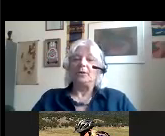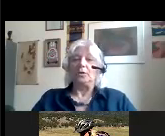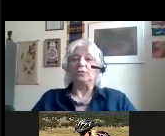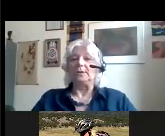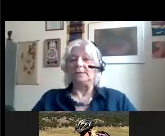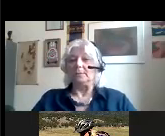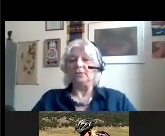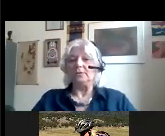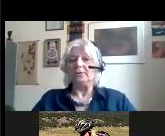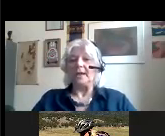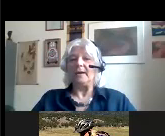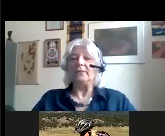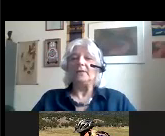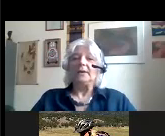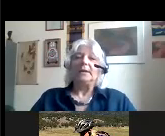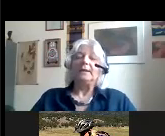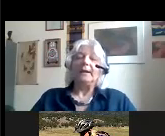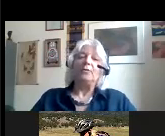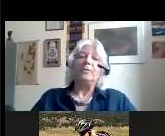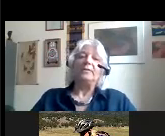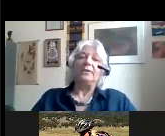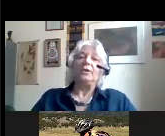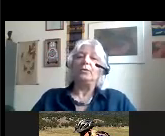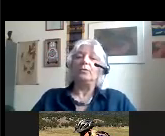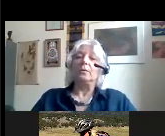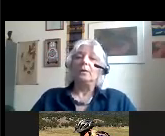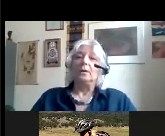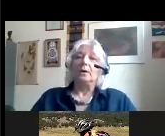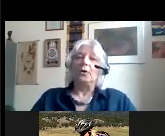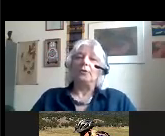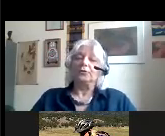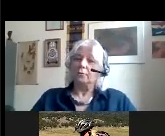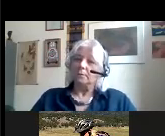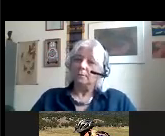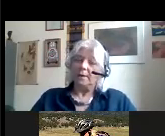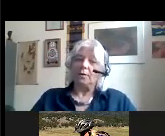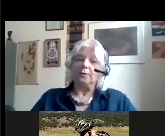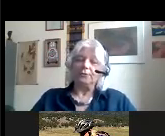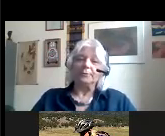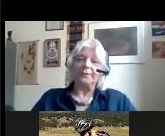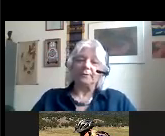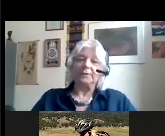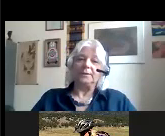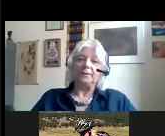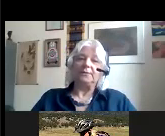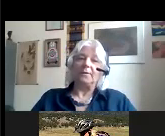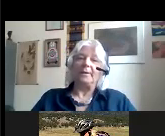cultural assumptions we have, and how we view culture, and cultural differences from an etic